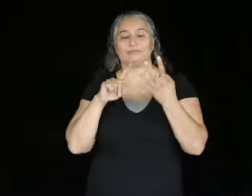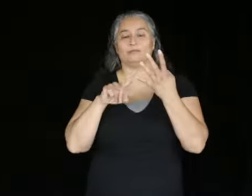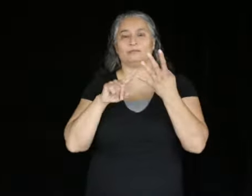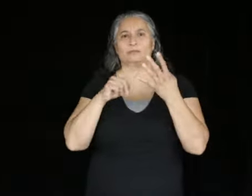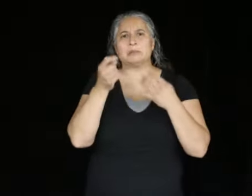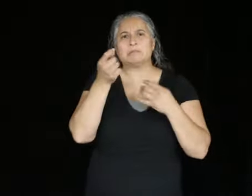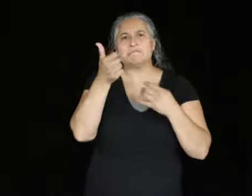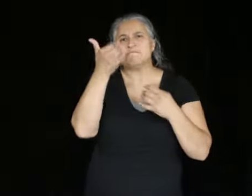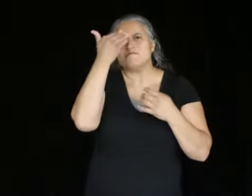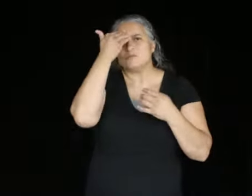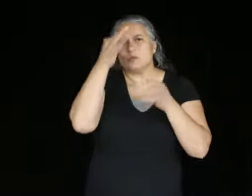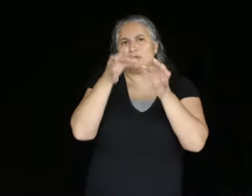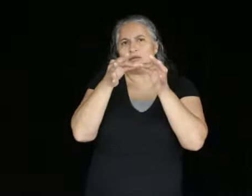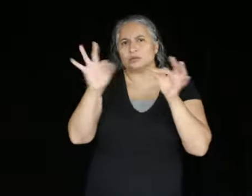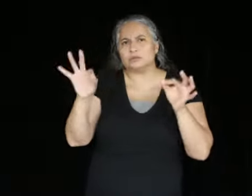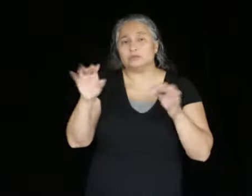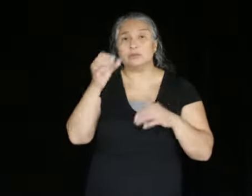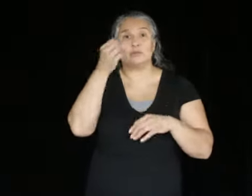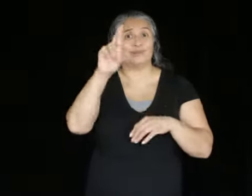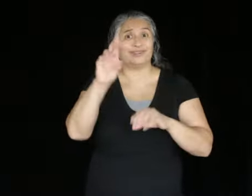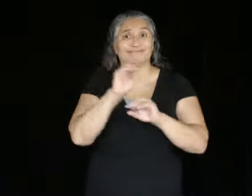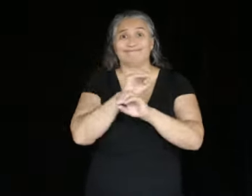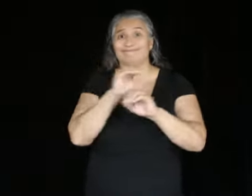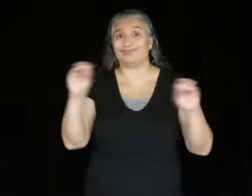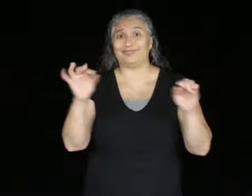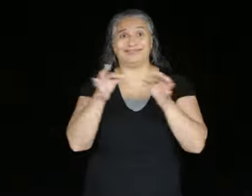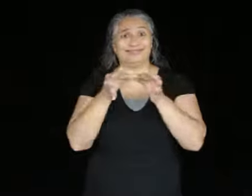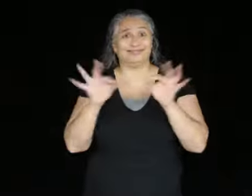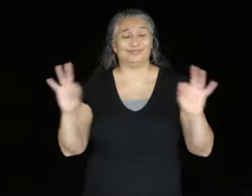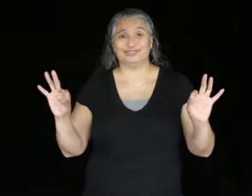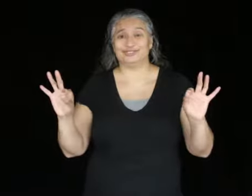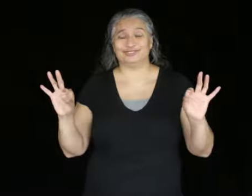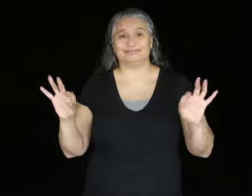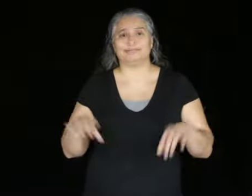for those with little or no language.